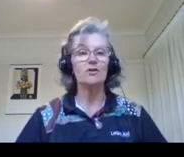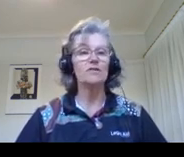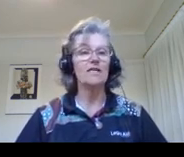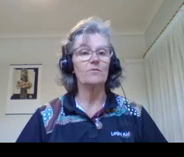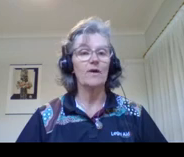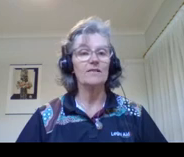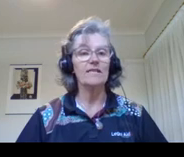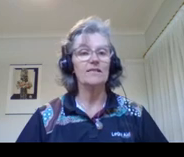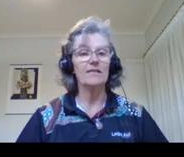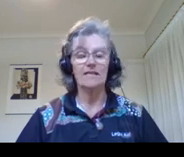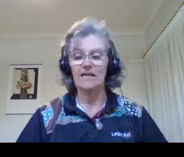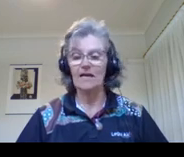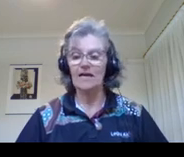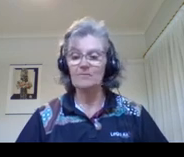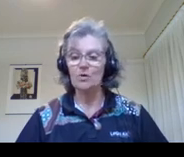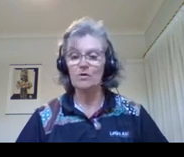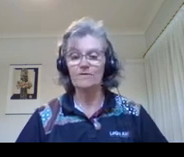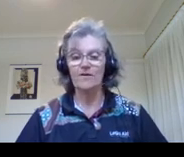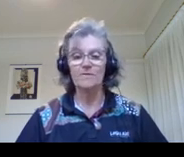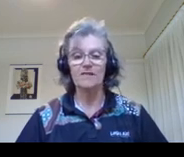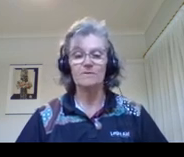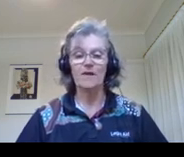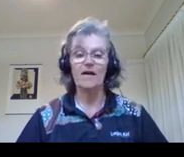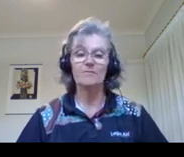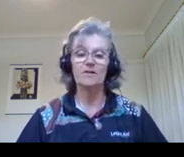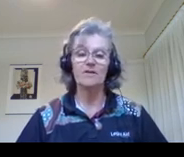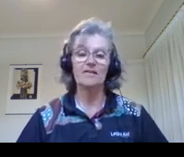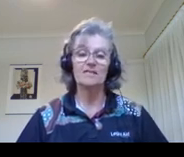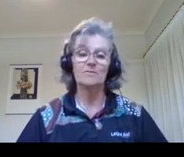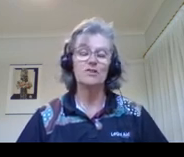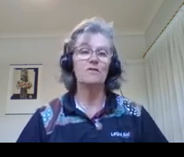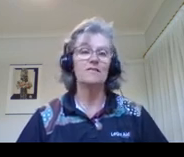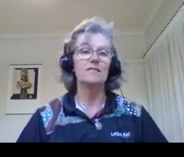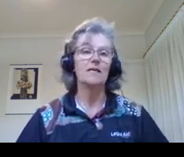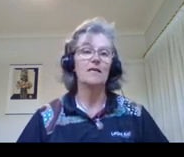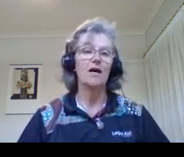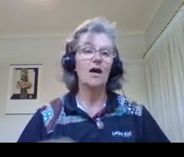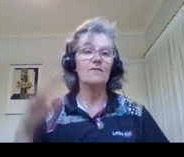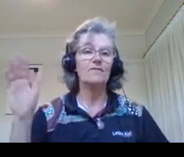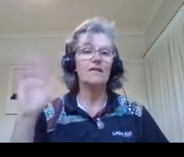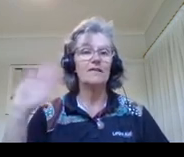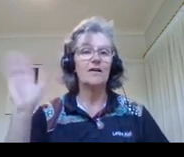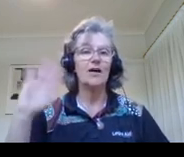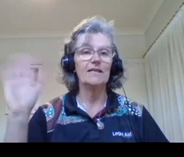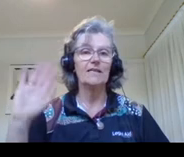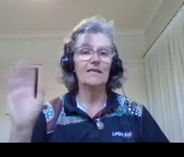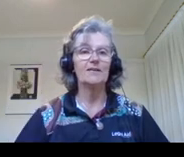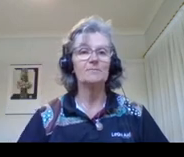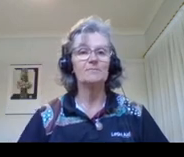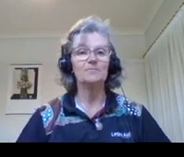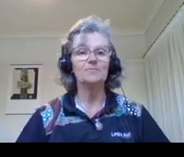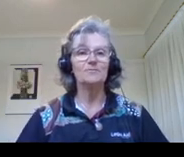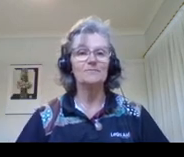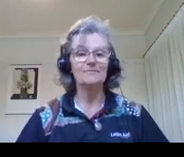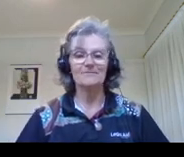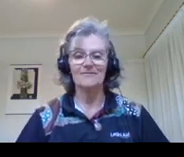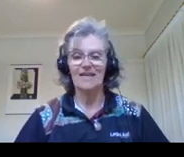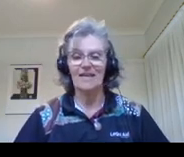NSW and Lydia Armor from the department of customer service hi Finn hi Lydia hi Kerry